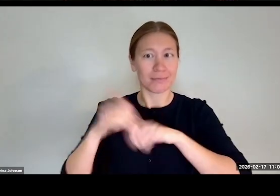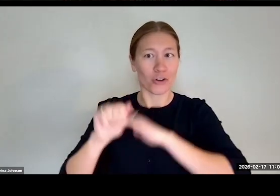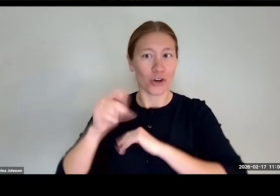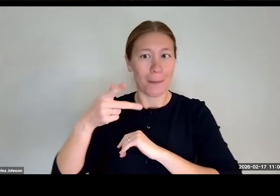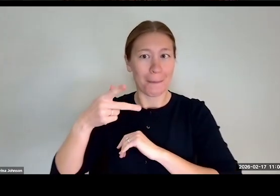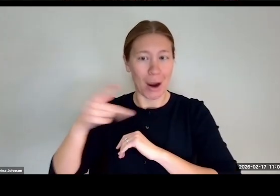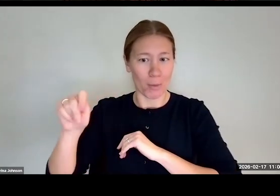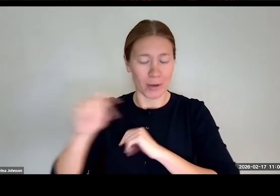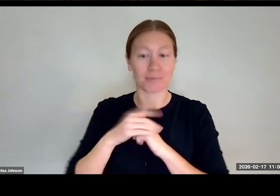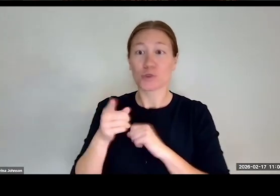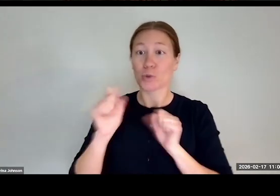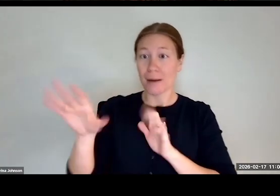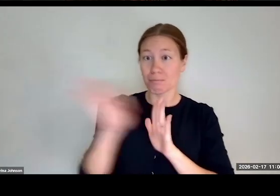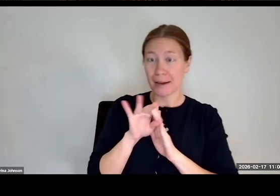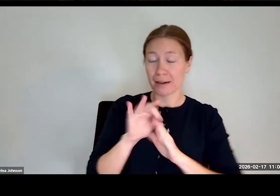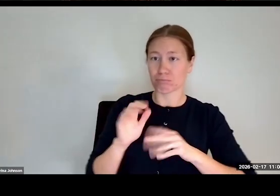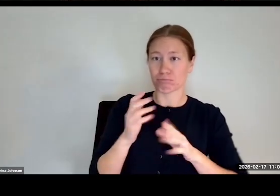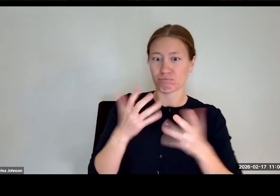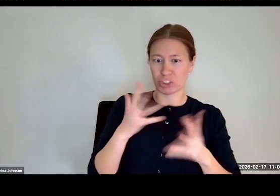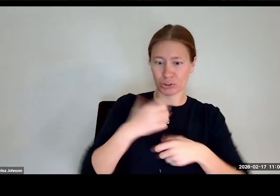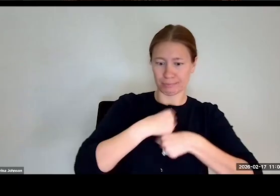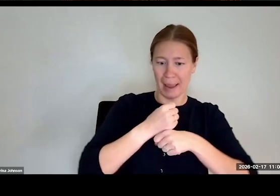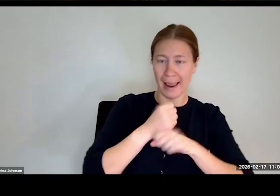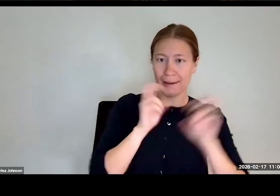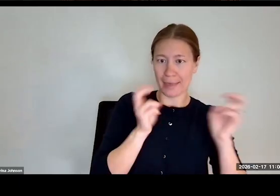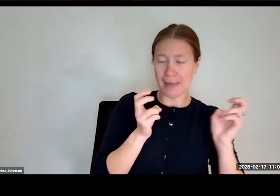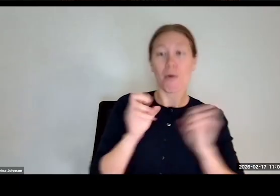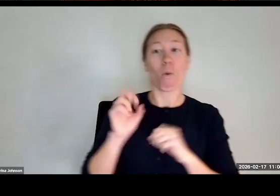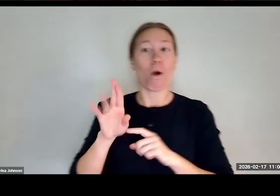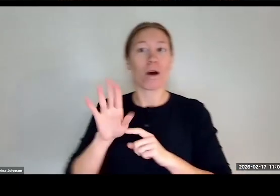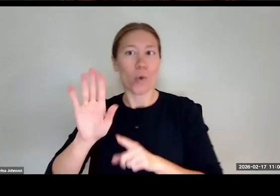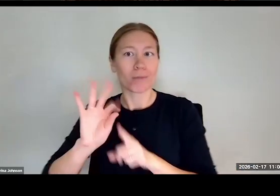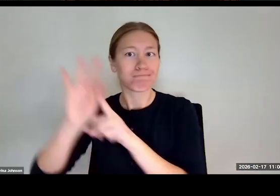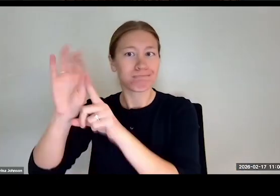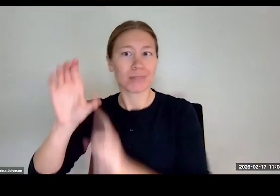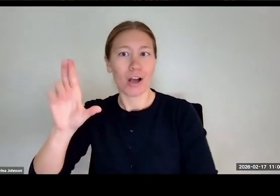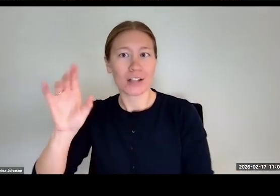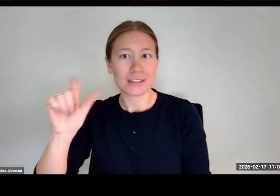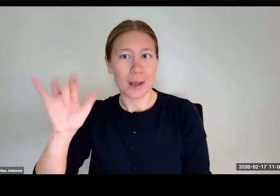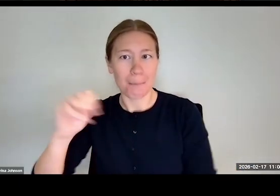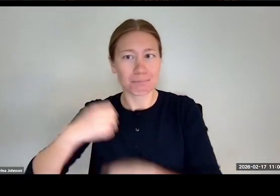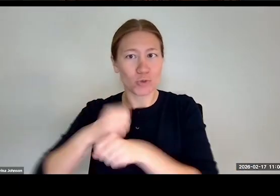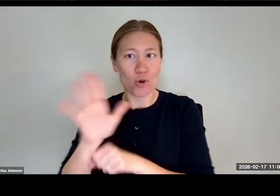theme from Microsoft or you can customize the design to align with your unit's branding.